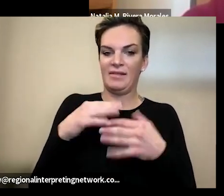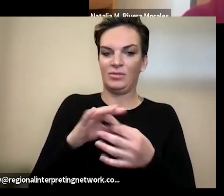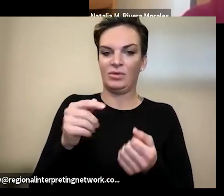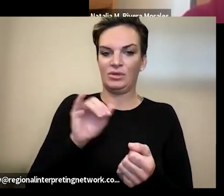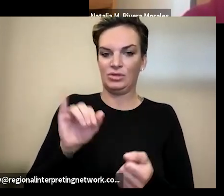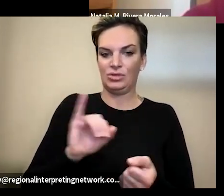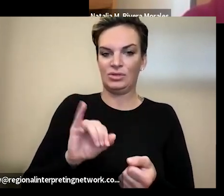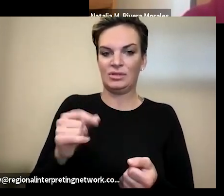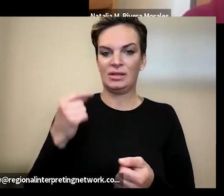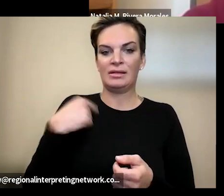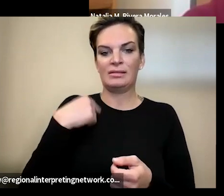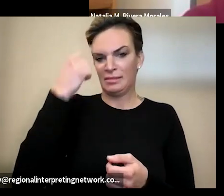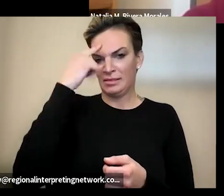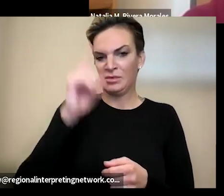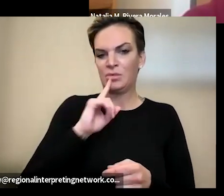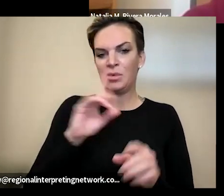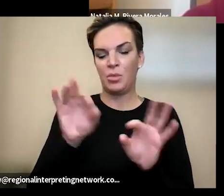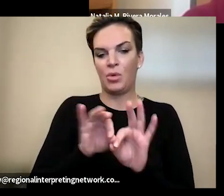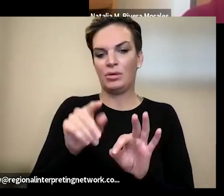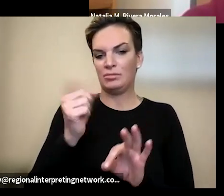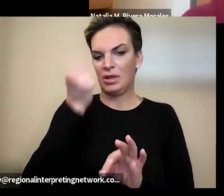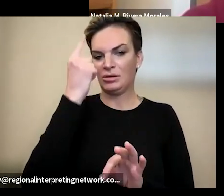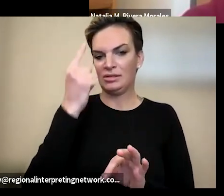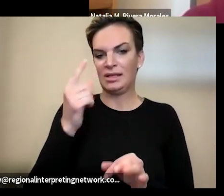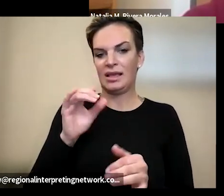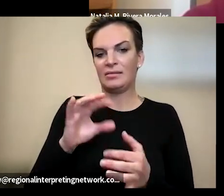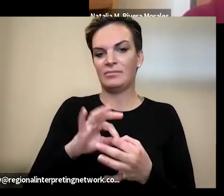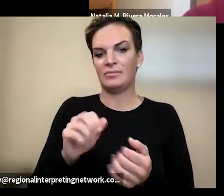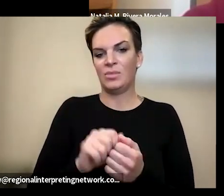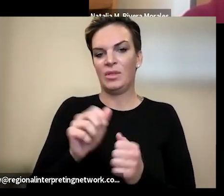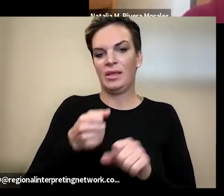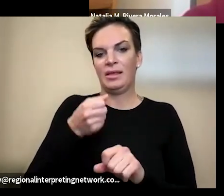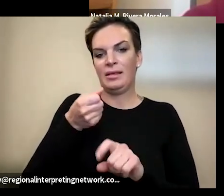that's a really important part of understanding autoimmune diseases, and the impact is that right